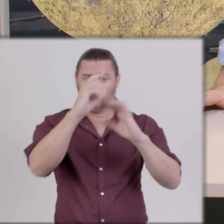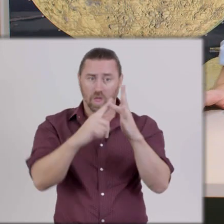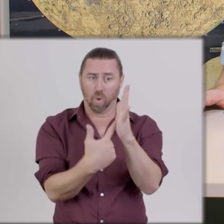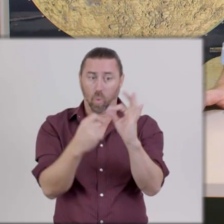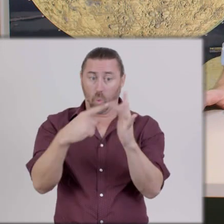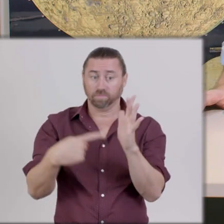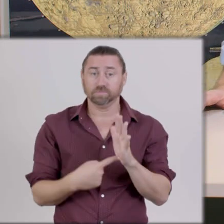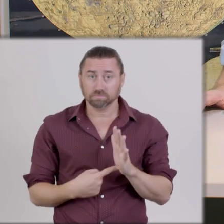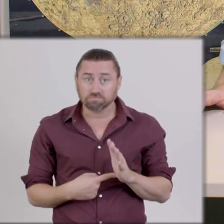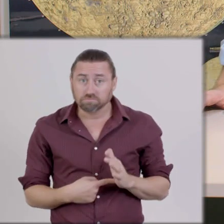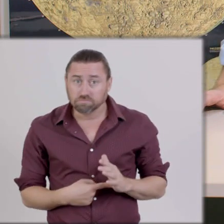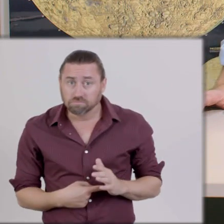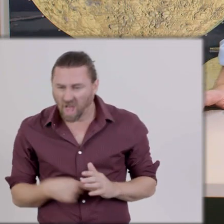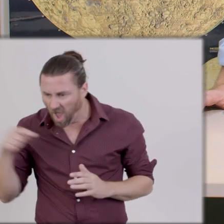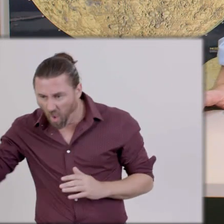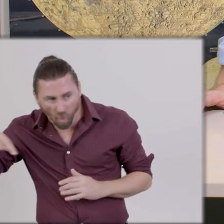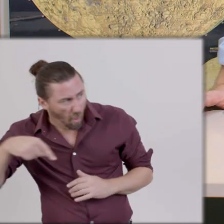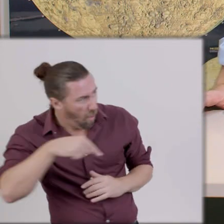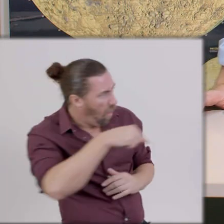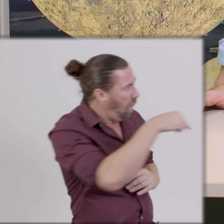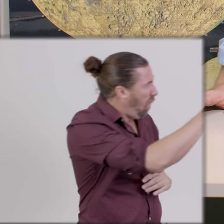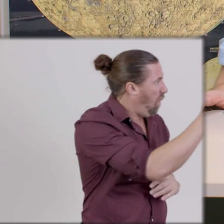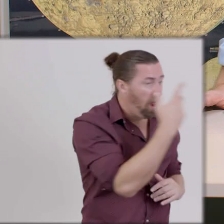Does every planet in our solar system have a moon orbiting it?